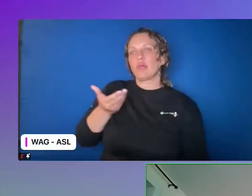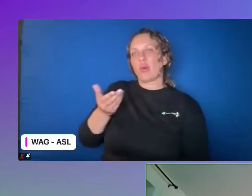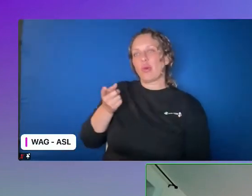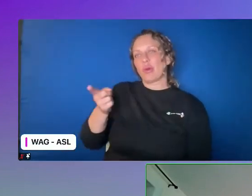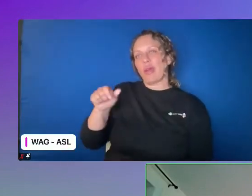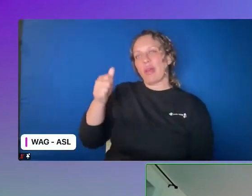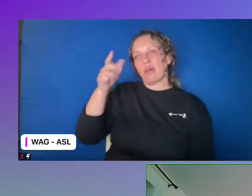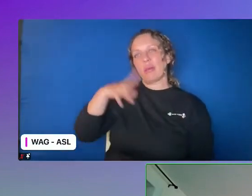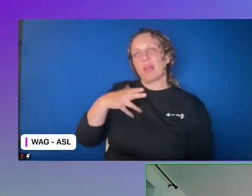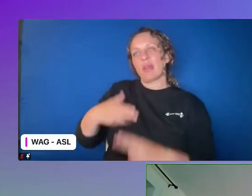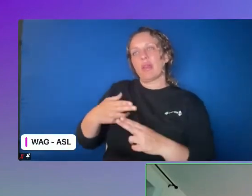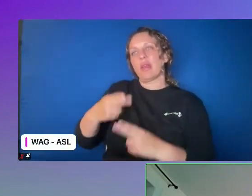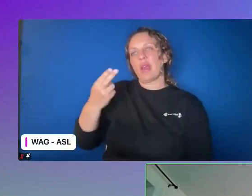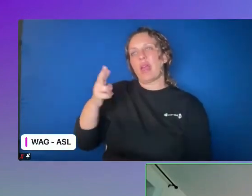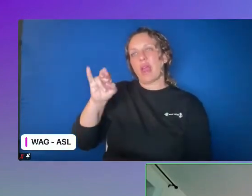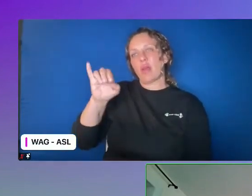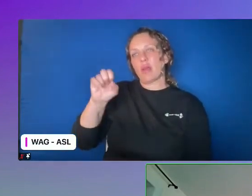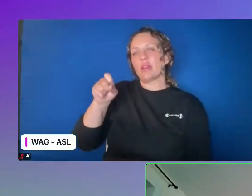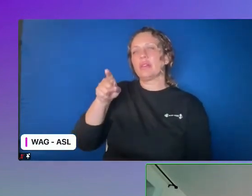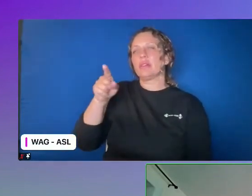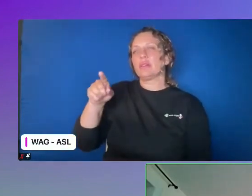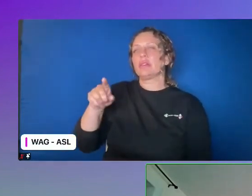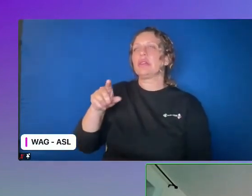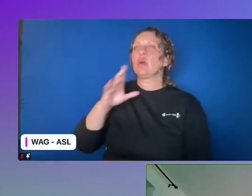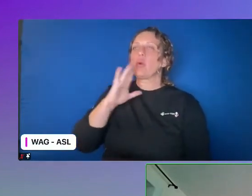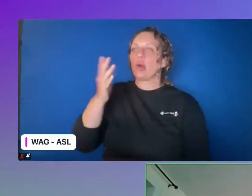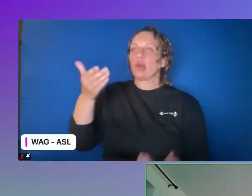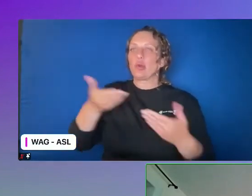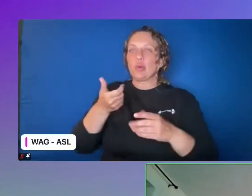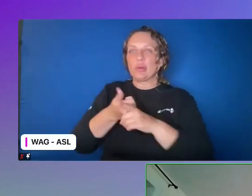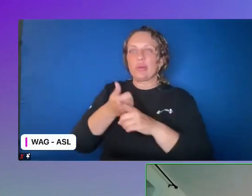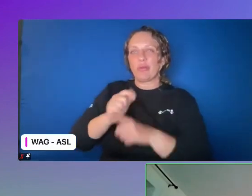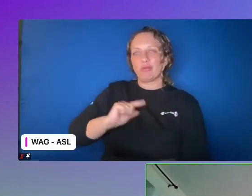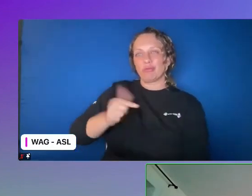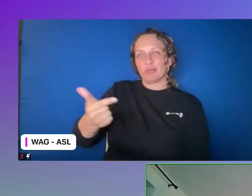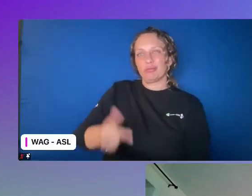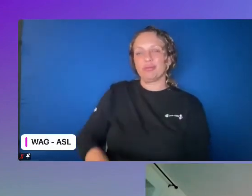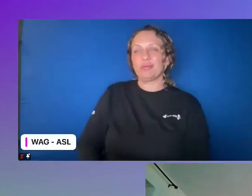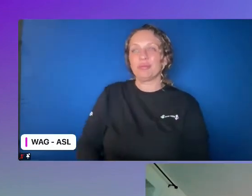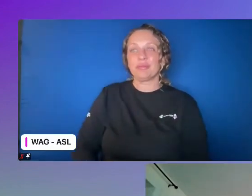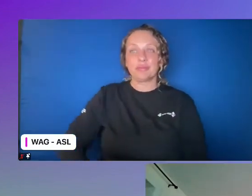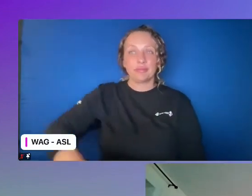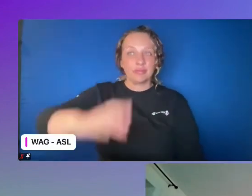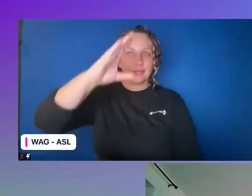I will turn it over to him and he's gonna introduce himself. Thank you, Shivaji.